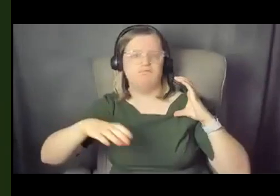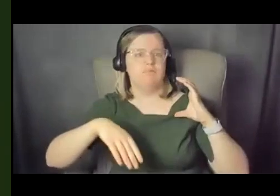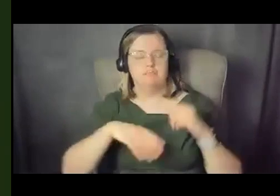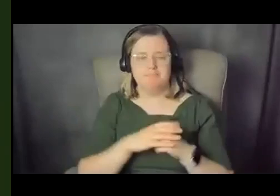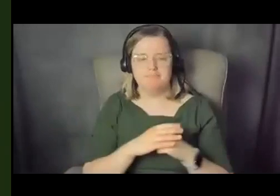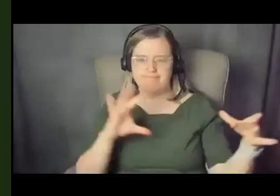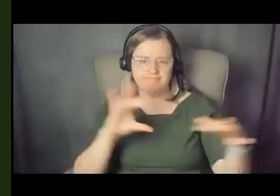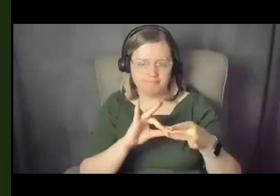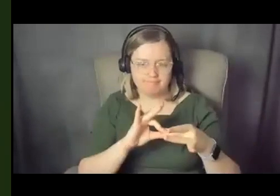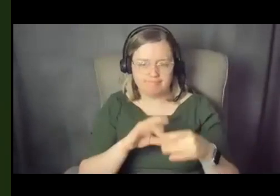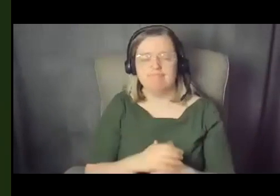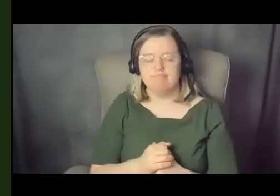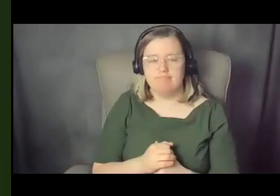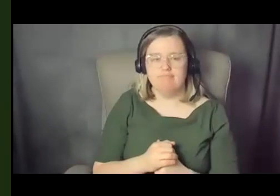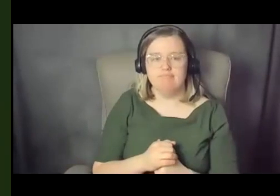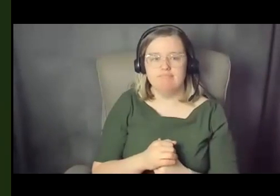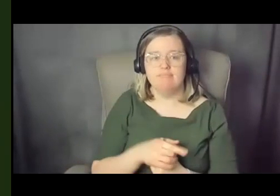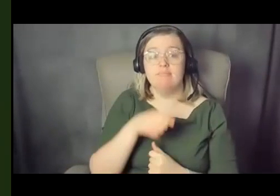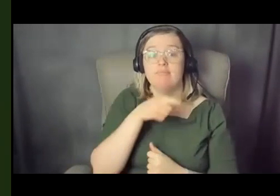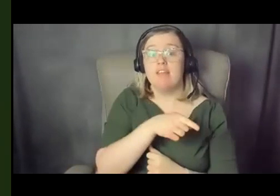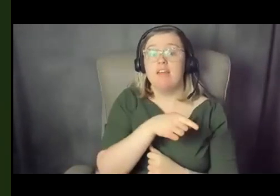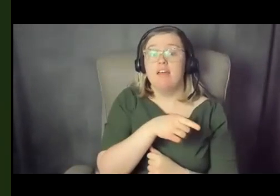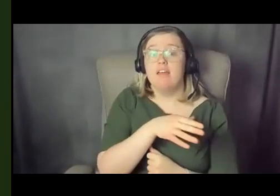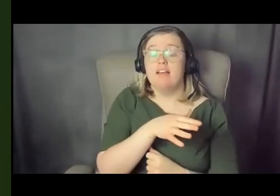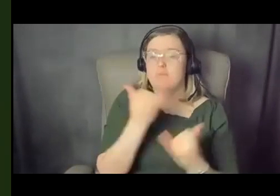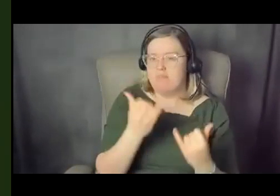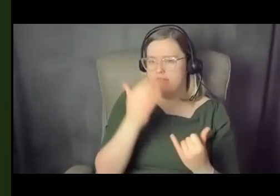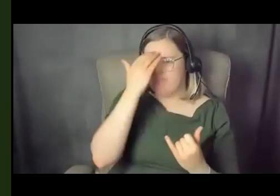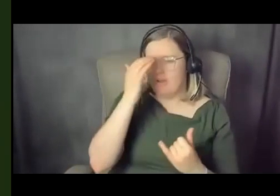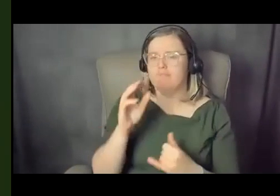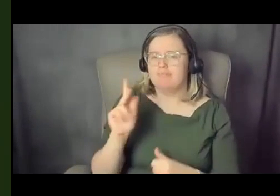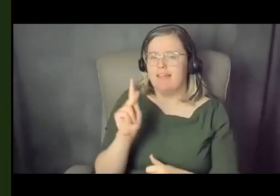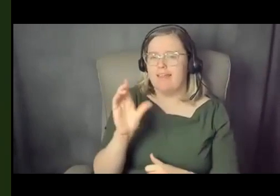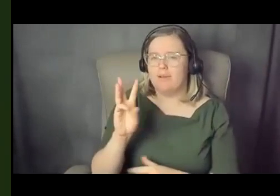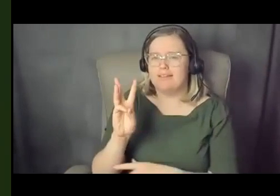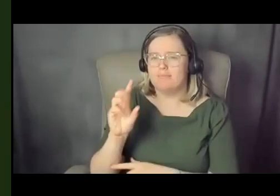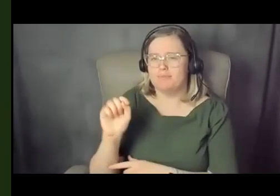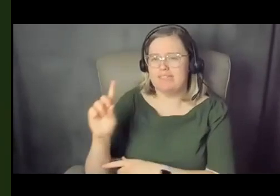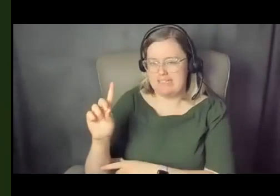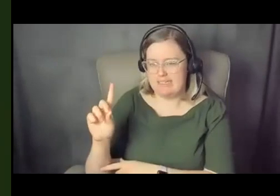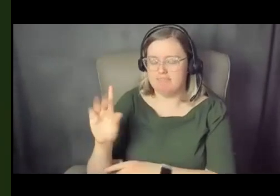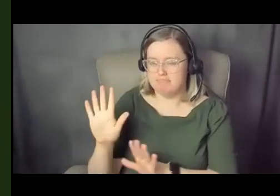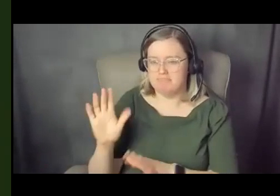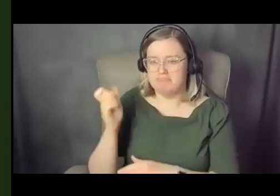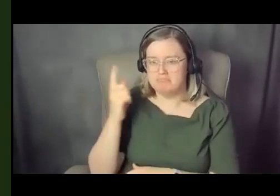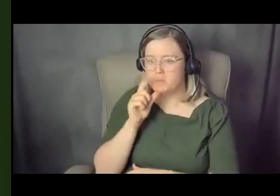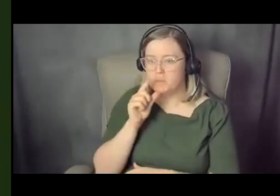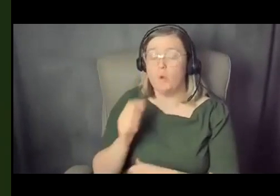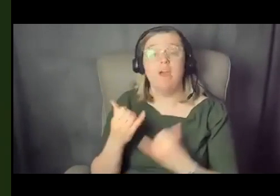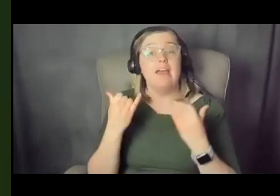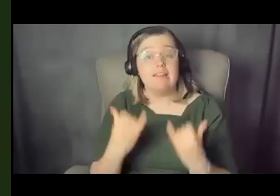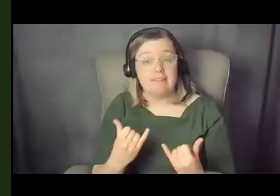So now you know who King County WTD is, we'll show you why we